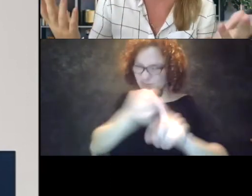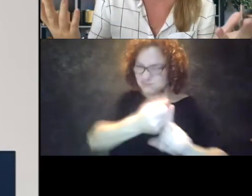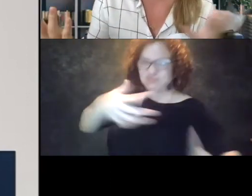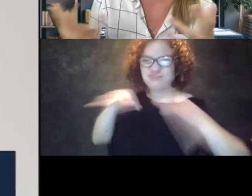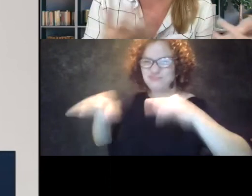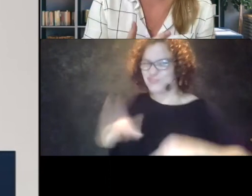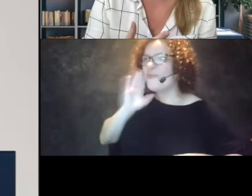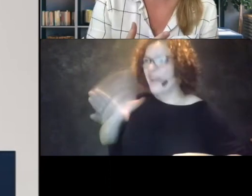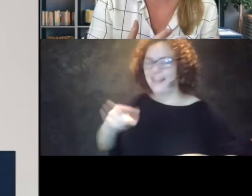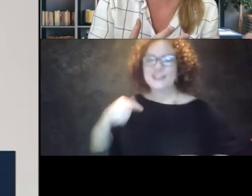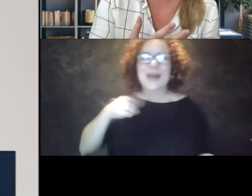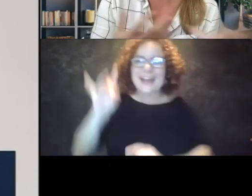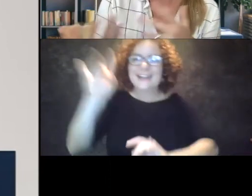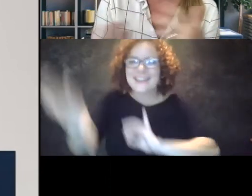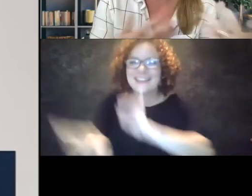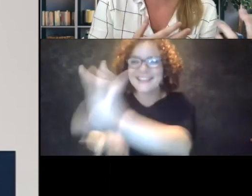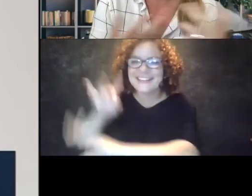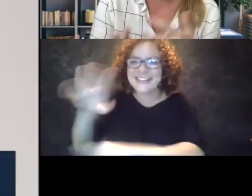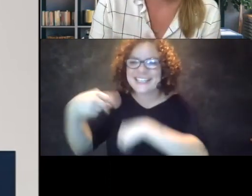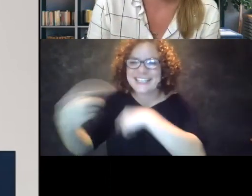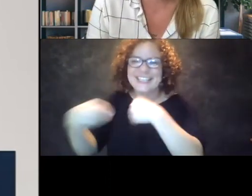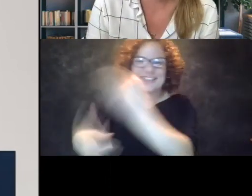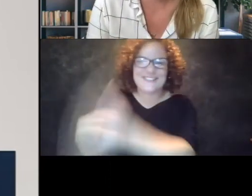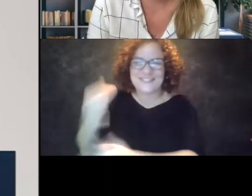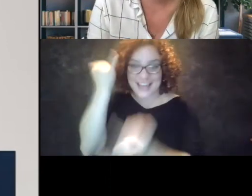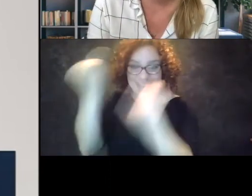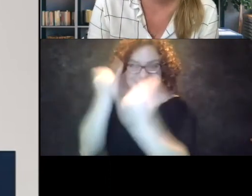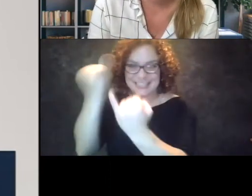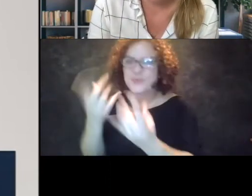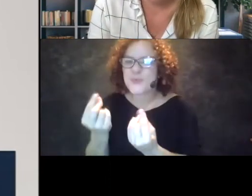new that they can do with my students. So they knew that there was more to them than